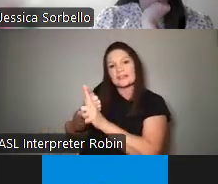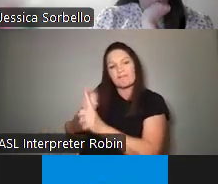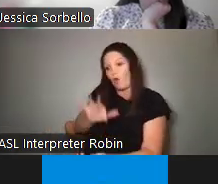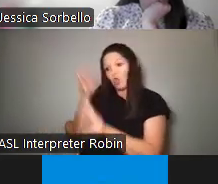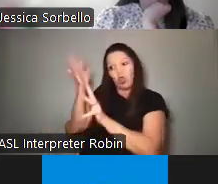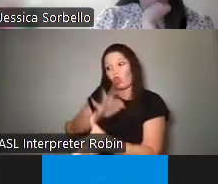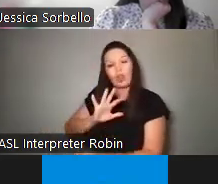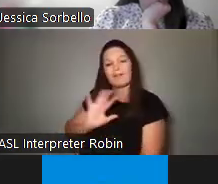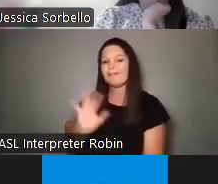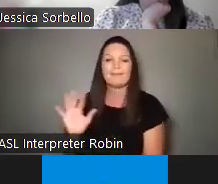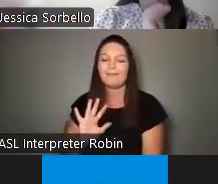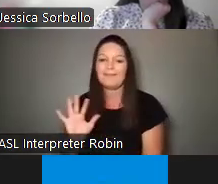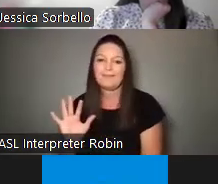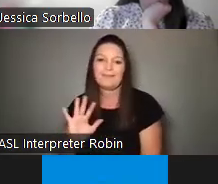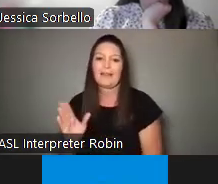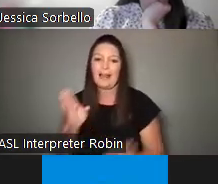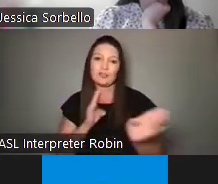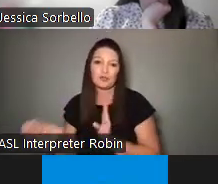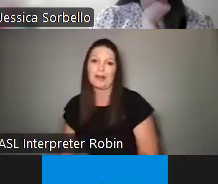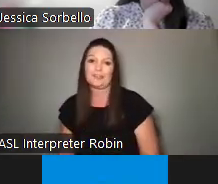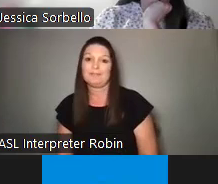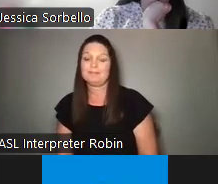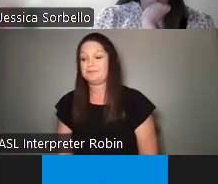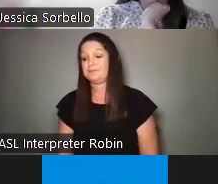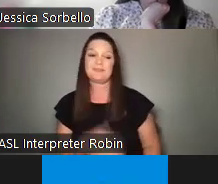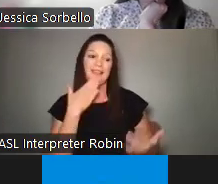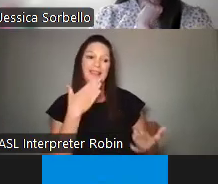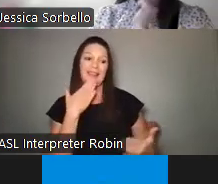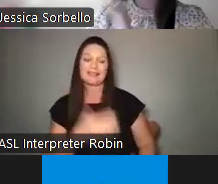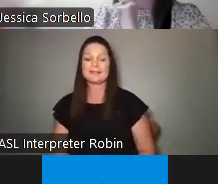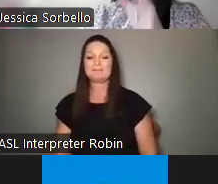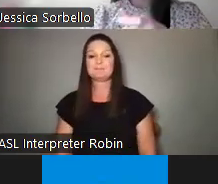little feedback to that suggestion. I can hear that it